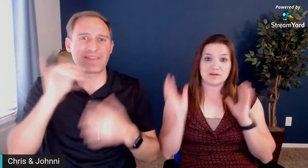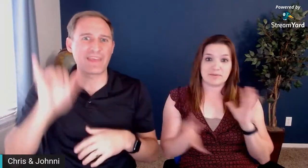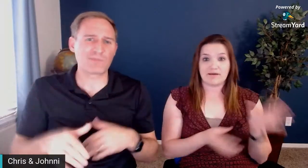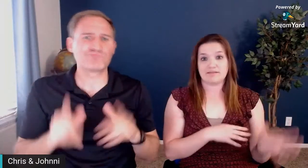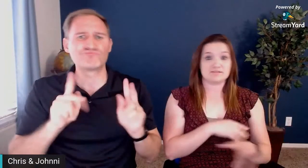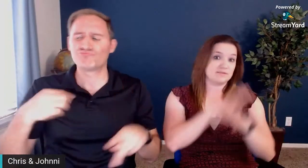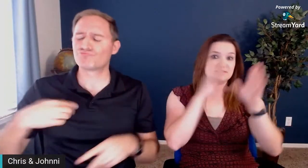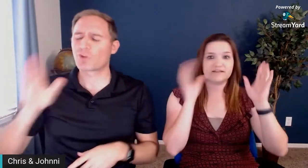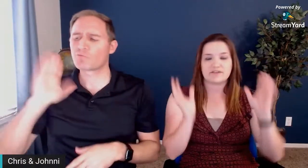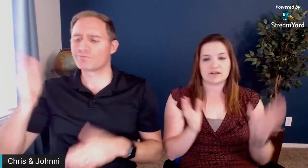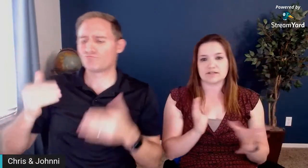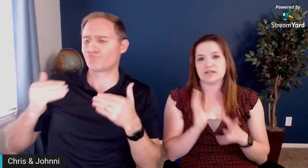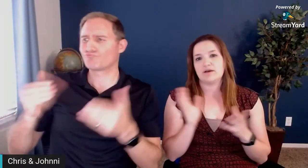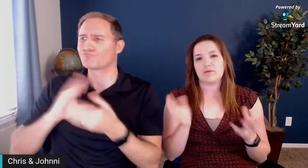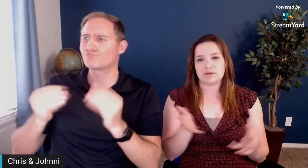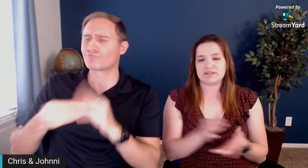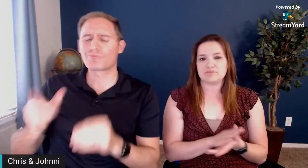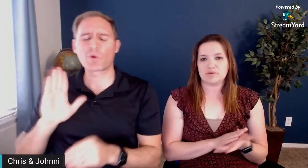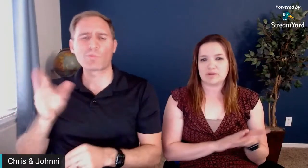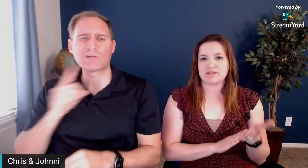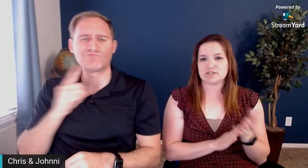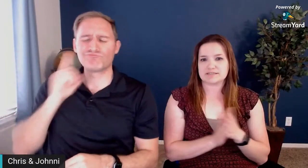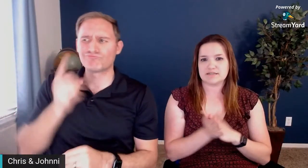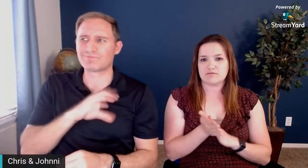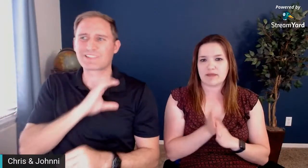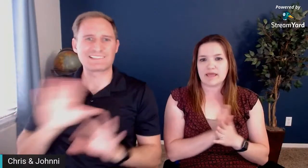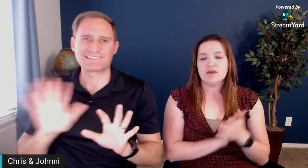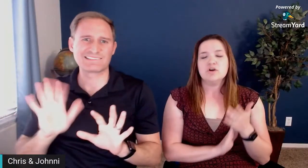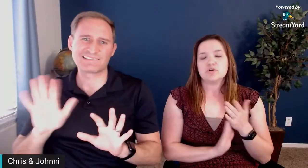about and there's gonna be this deaf character no i wanna make we wanna make sure it's done right